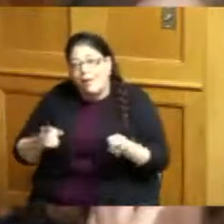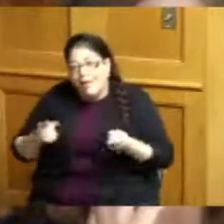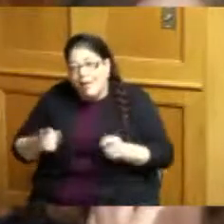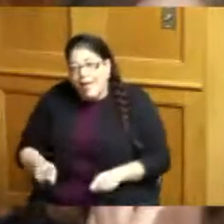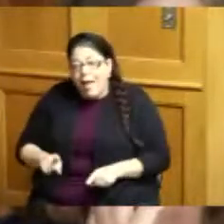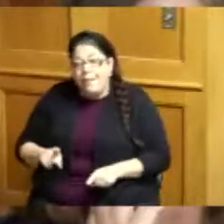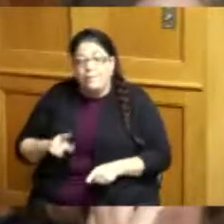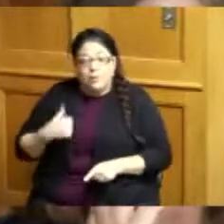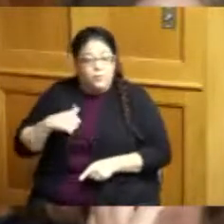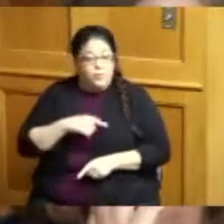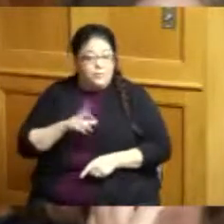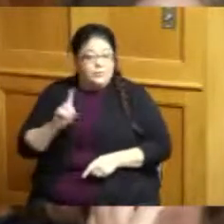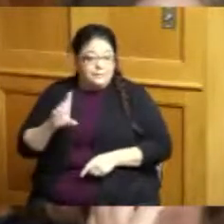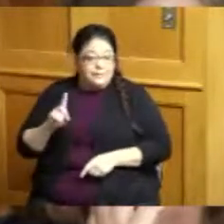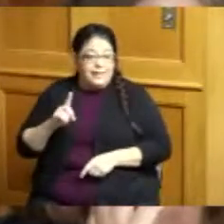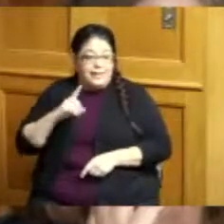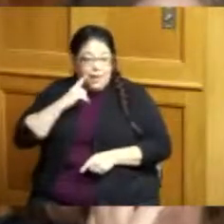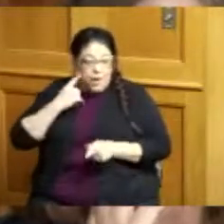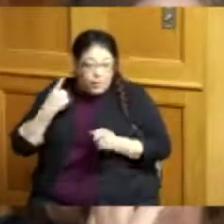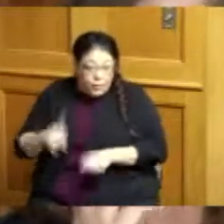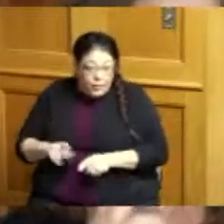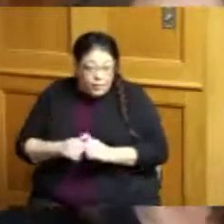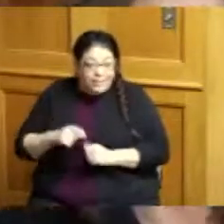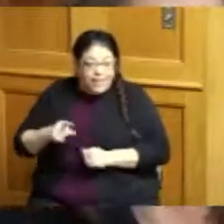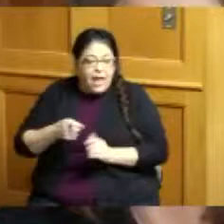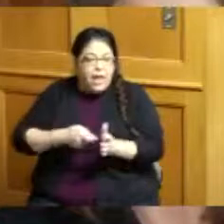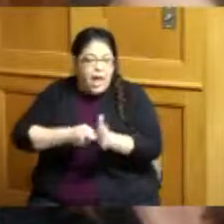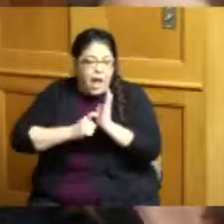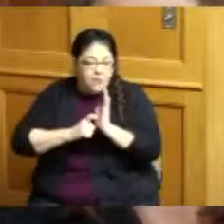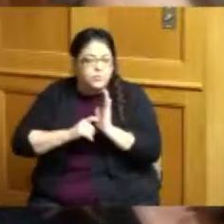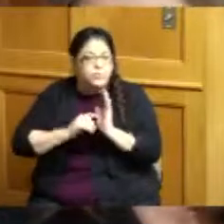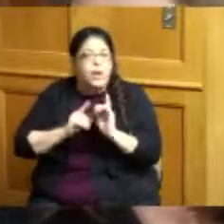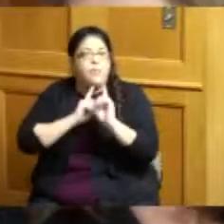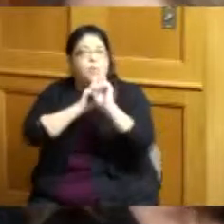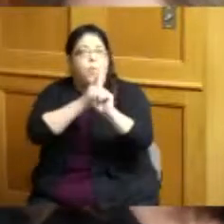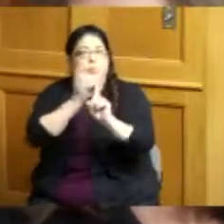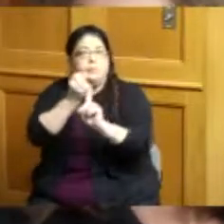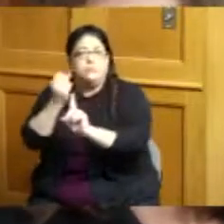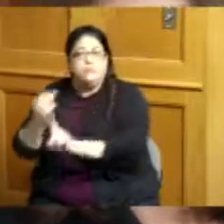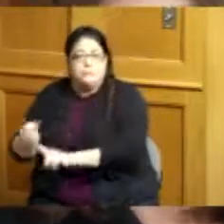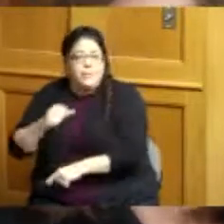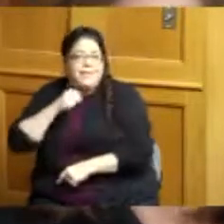agreement we have is that they have to have met some of these goals and they simply did not and